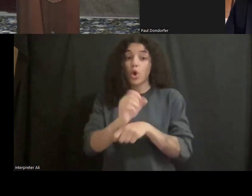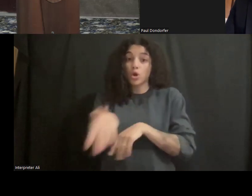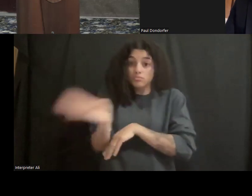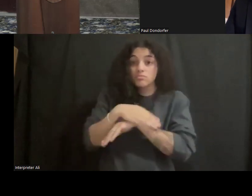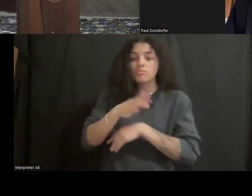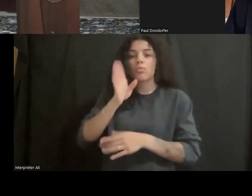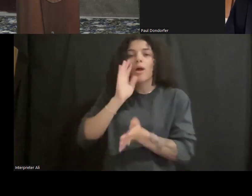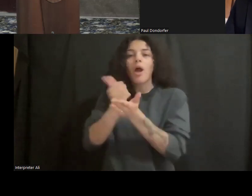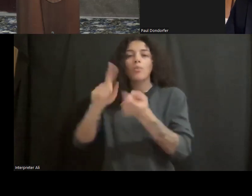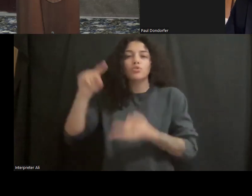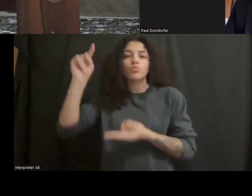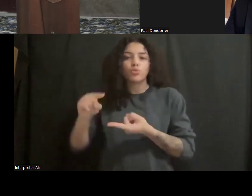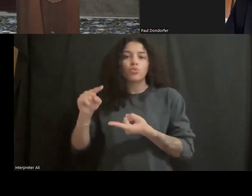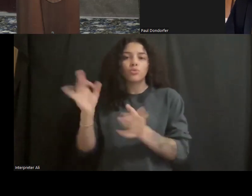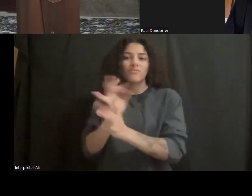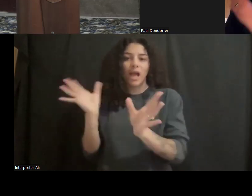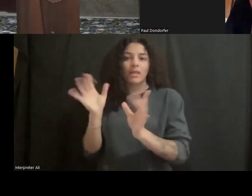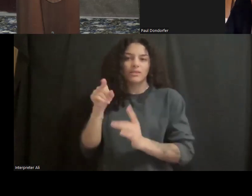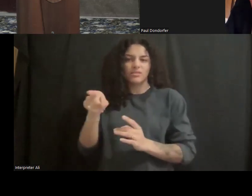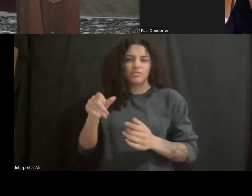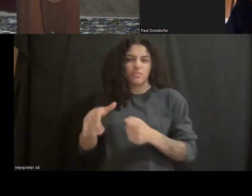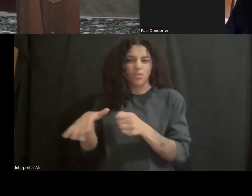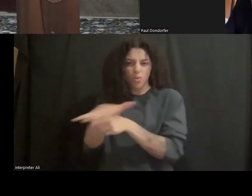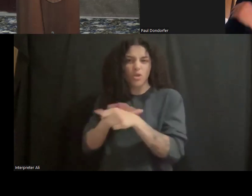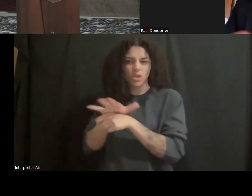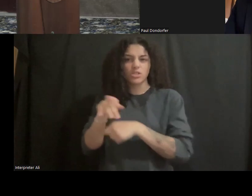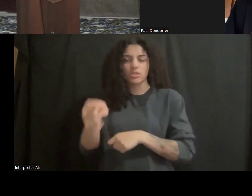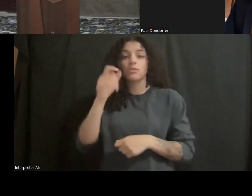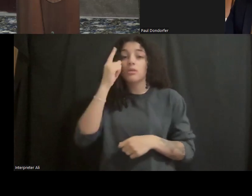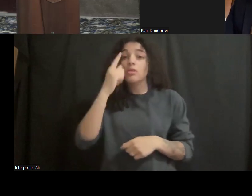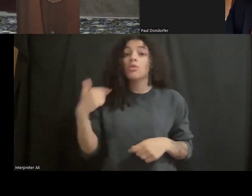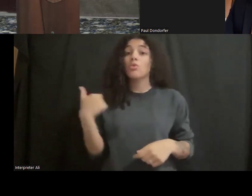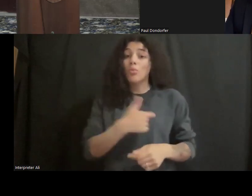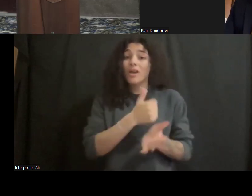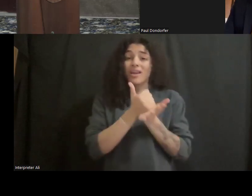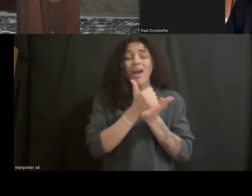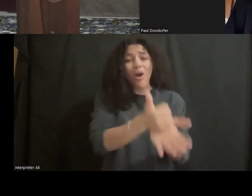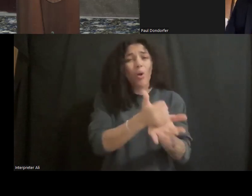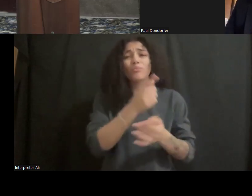at 691 St Paul Street We service some of the most vulner we service the most vulnerable population